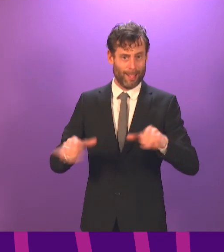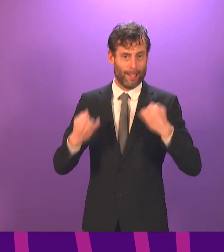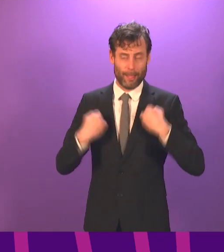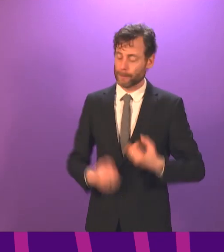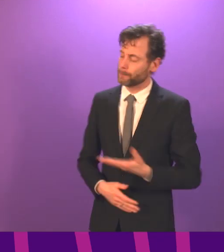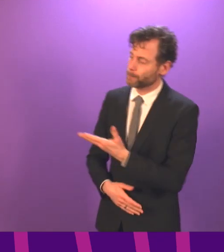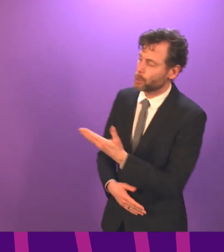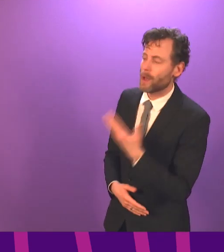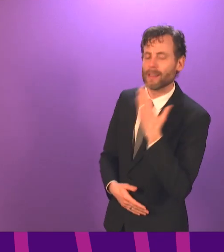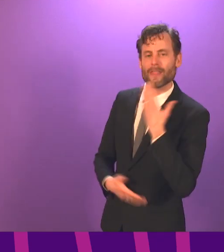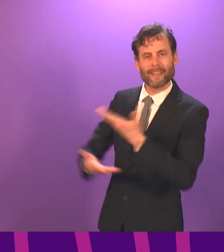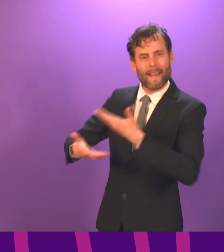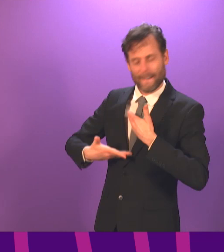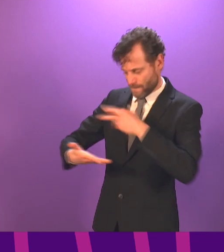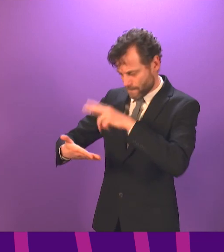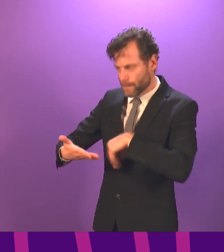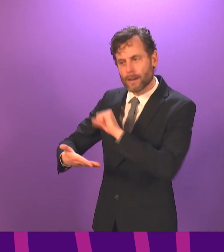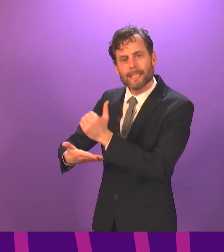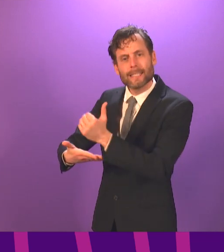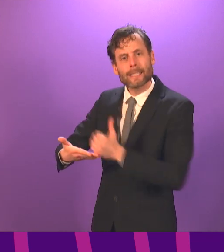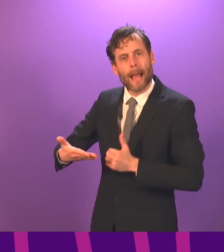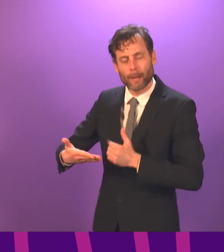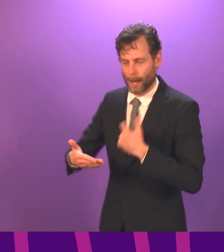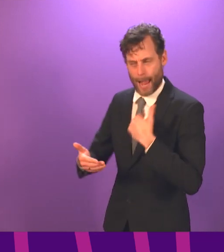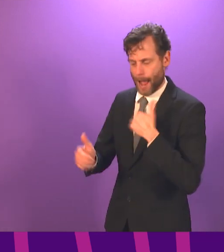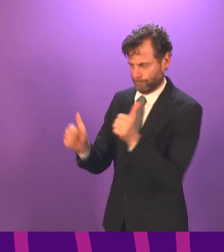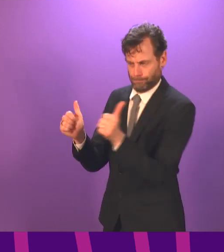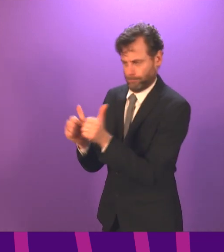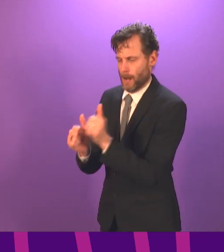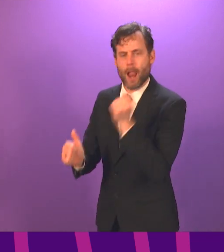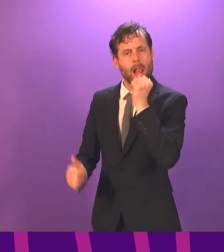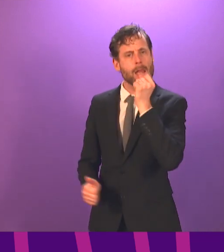notice of his statement. I agree that our top priority must be public health and safety for